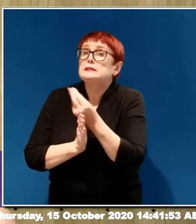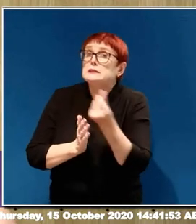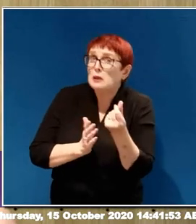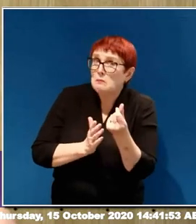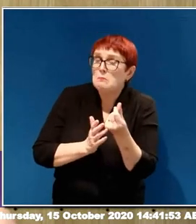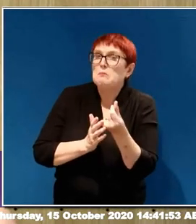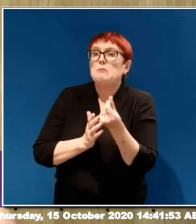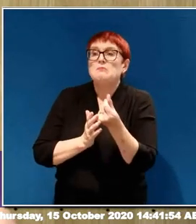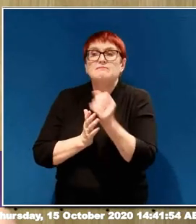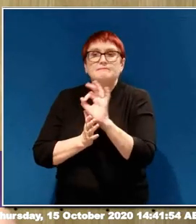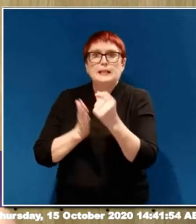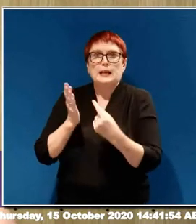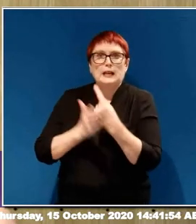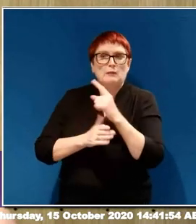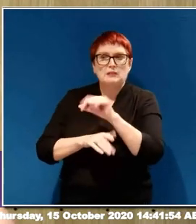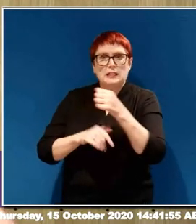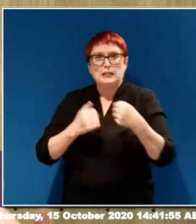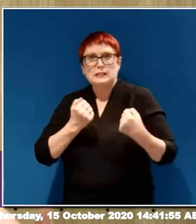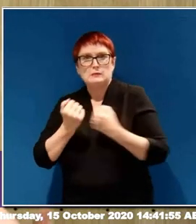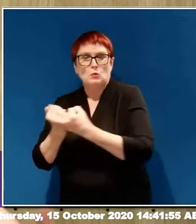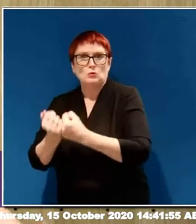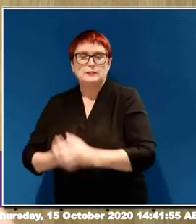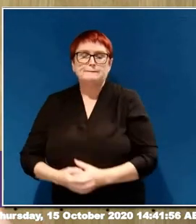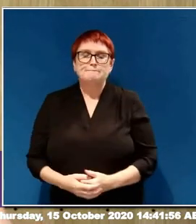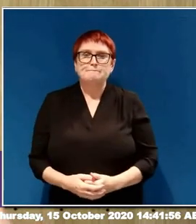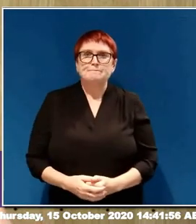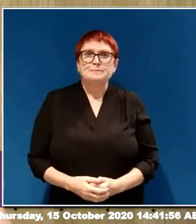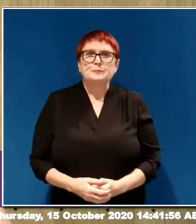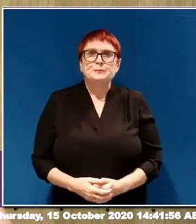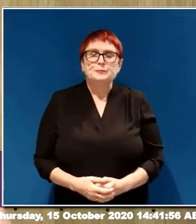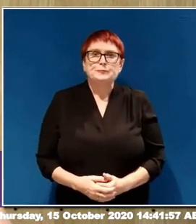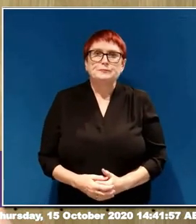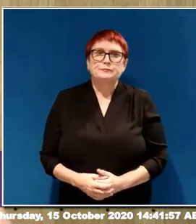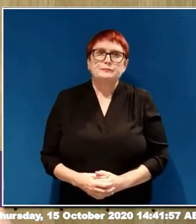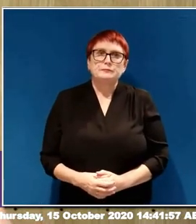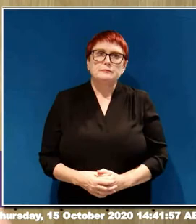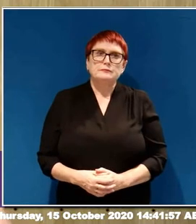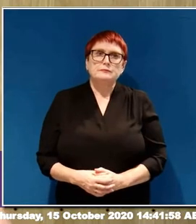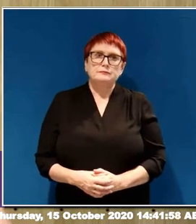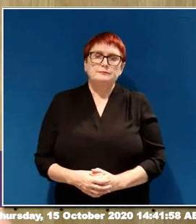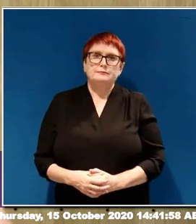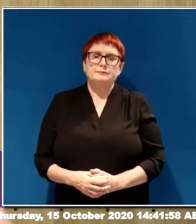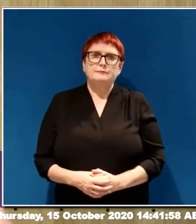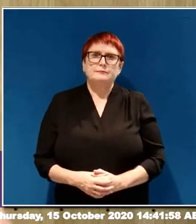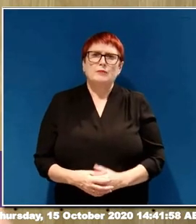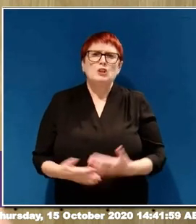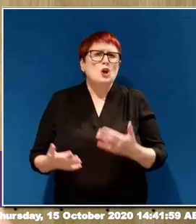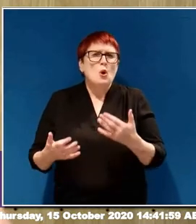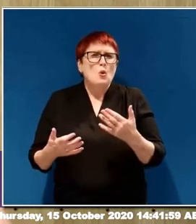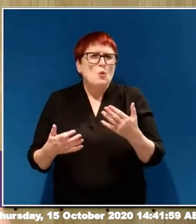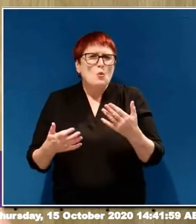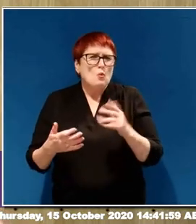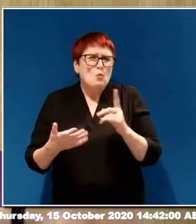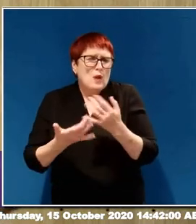Where would you put it on the range of none through to all of the time? I would say all of the time, in my experience.